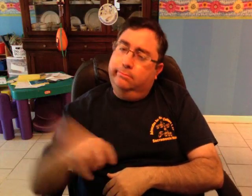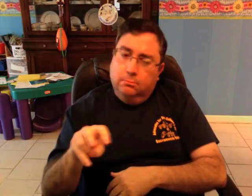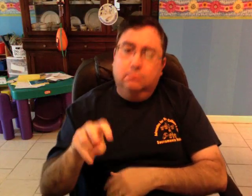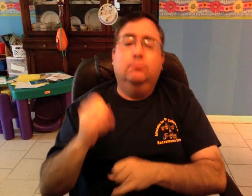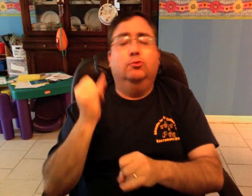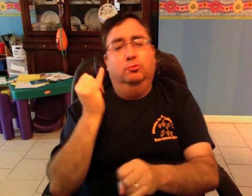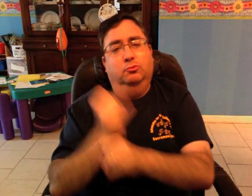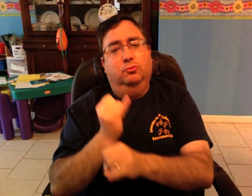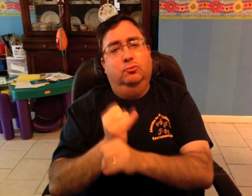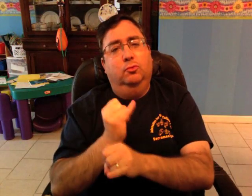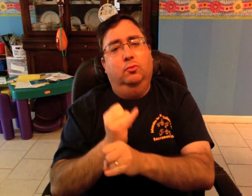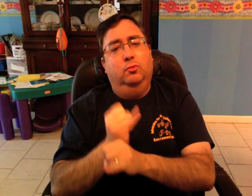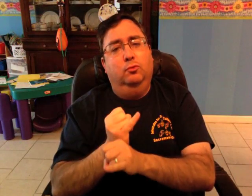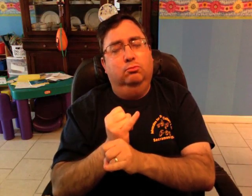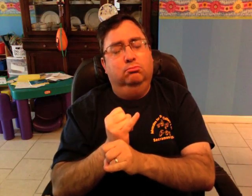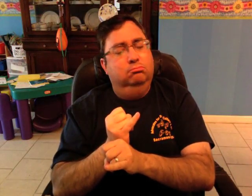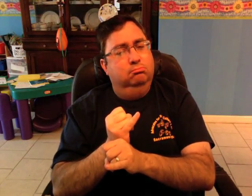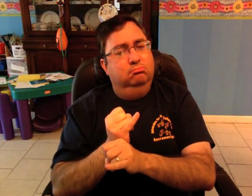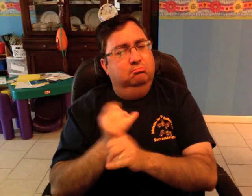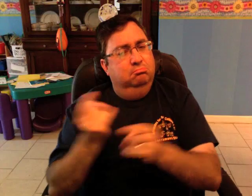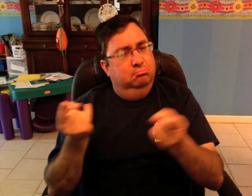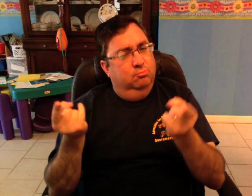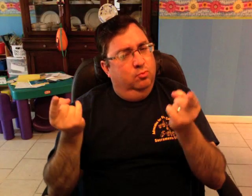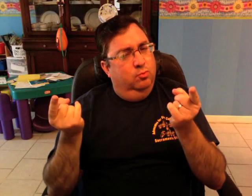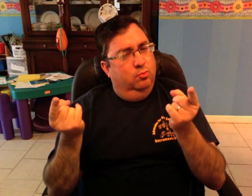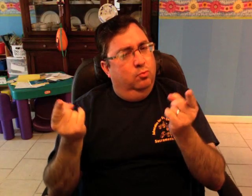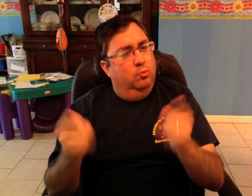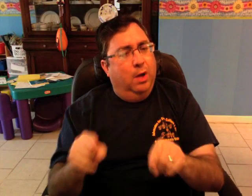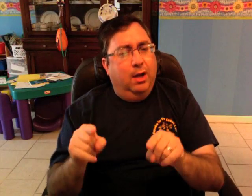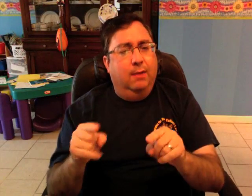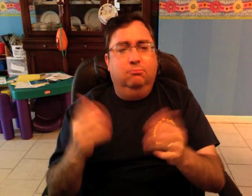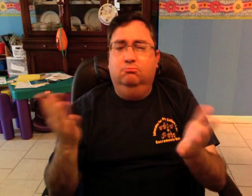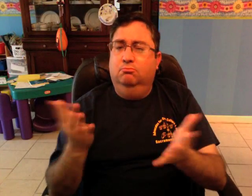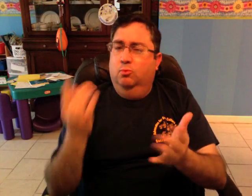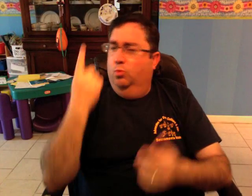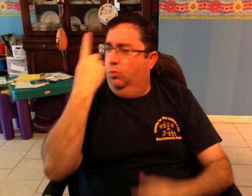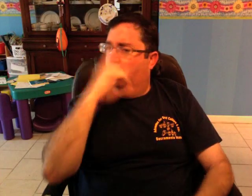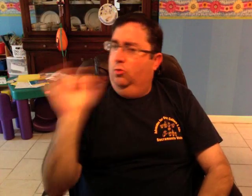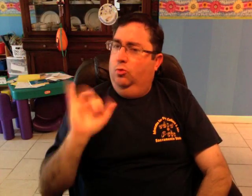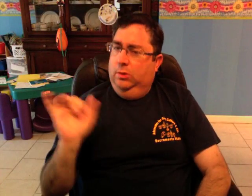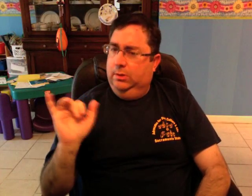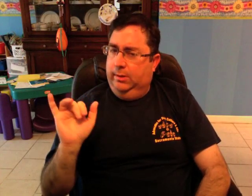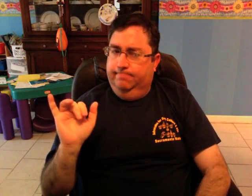what would happen? What would those results look like?